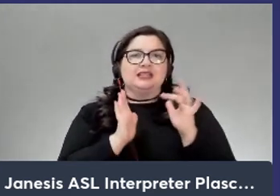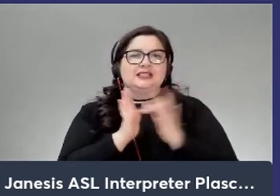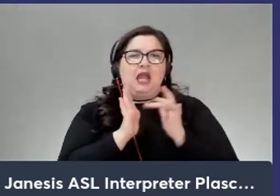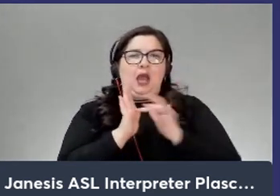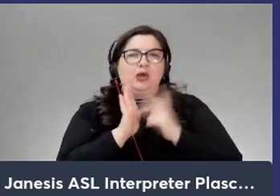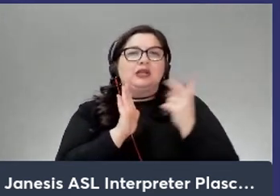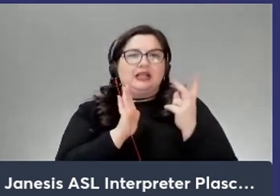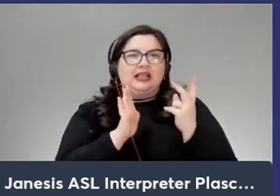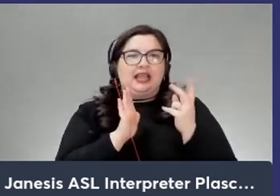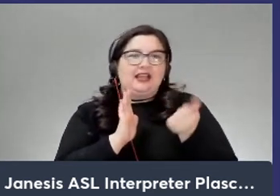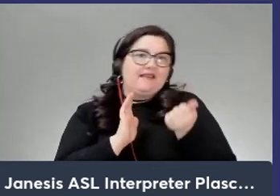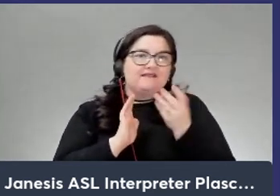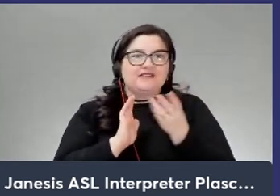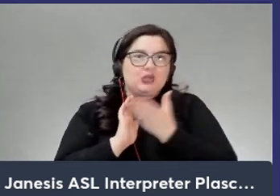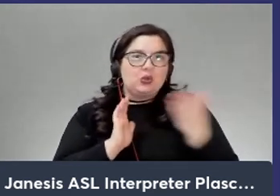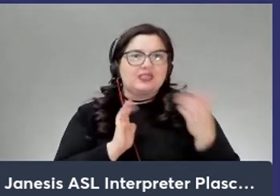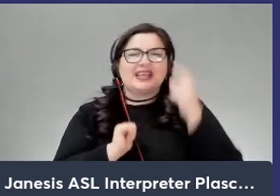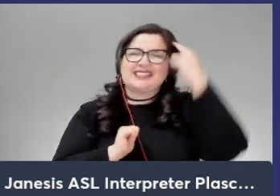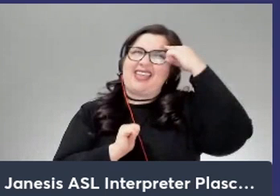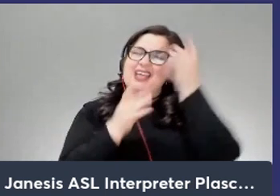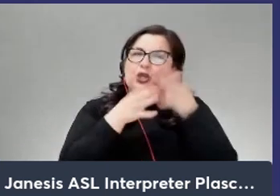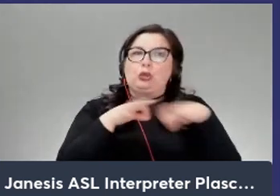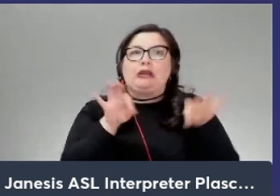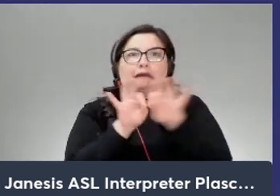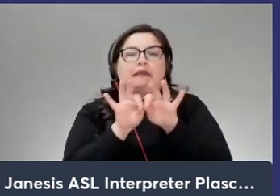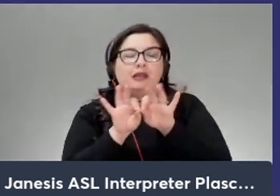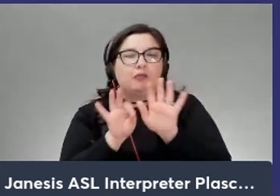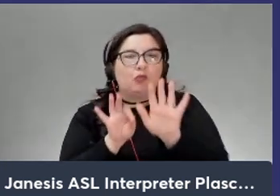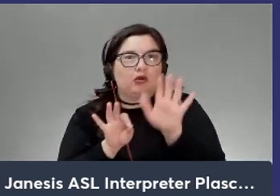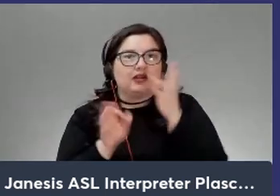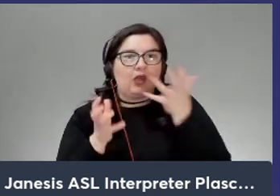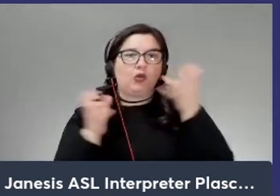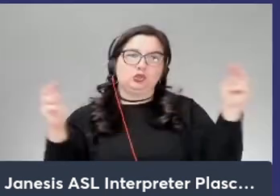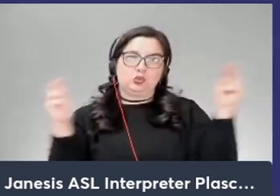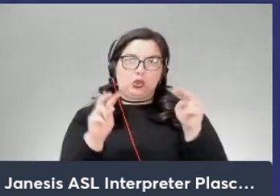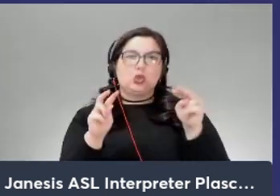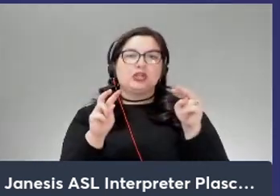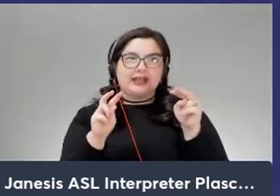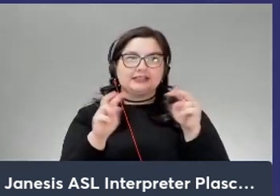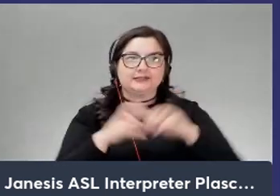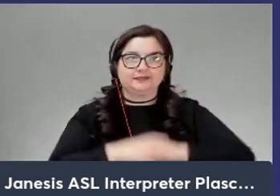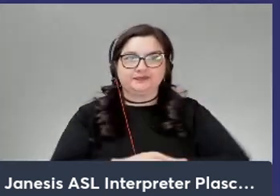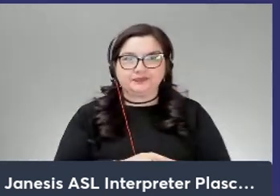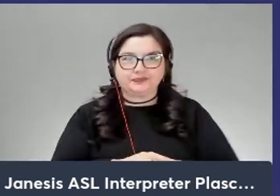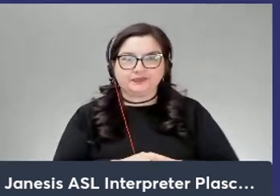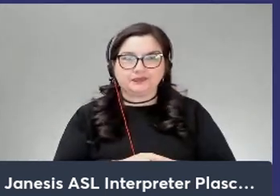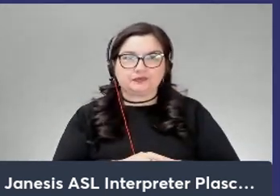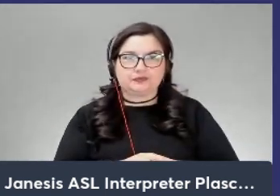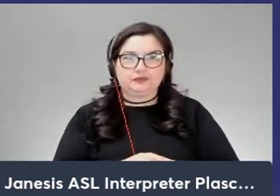that I think are really critically important to take a look at. And, oh let's see, okay.